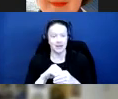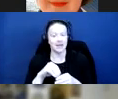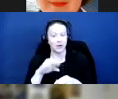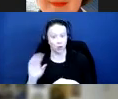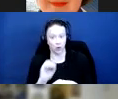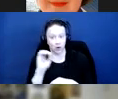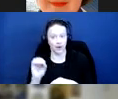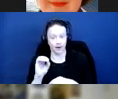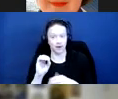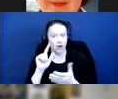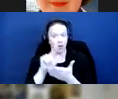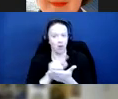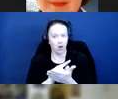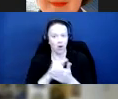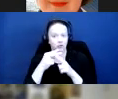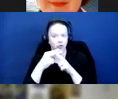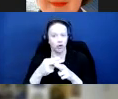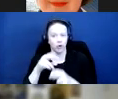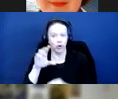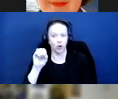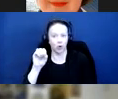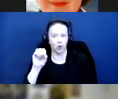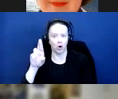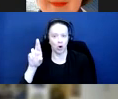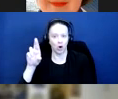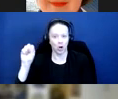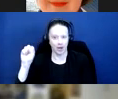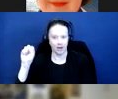and that stands for Oregon Revised Statutes.